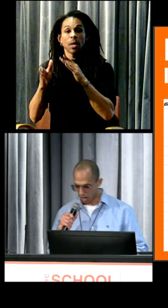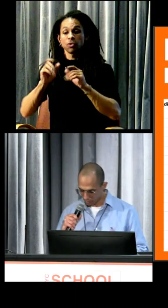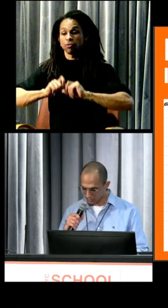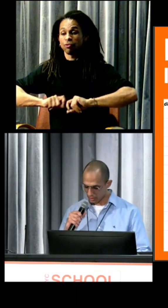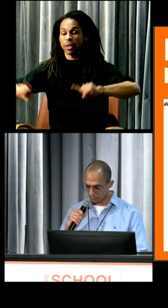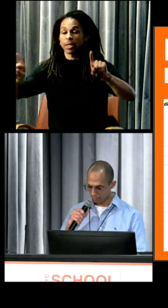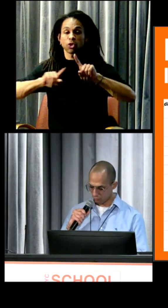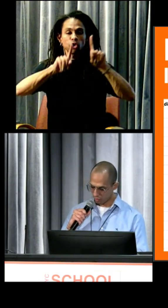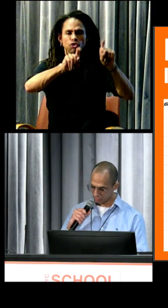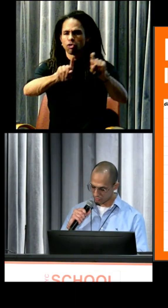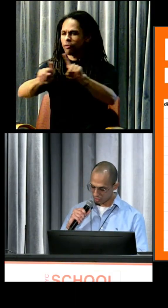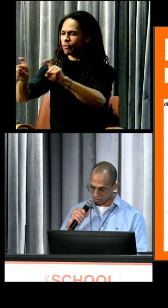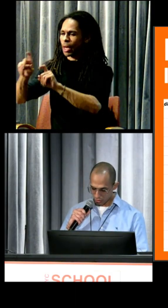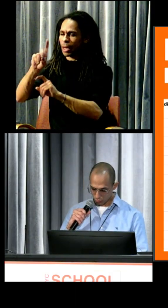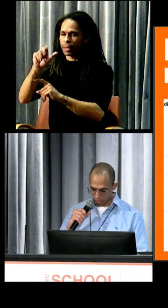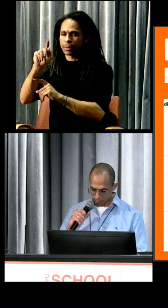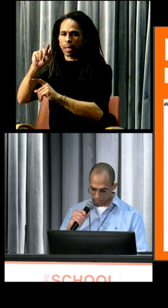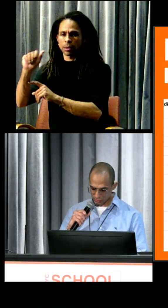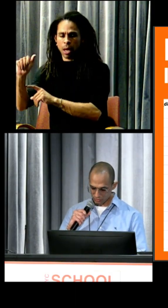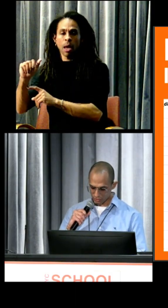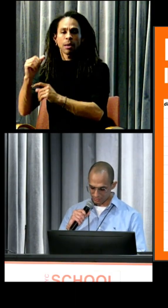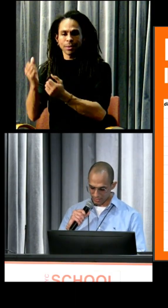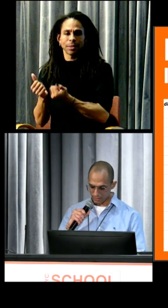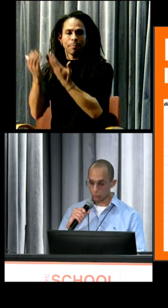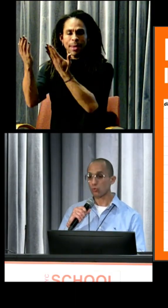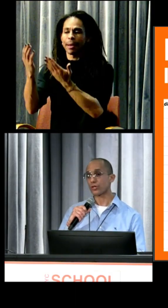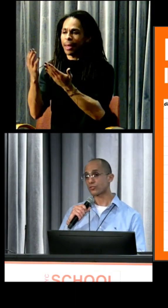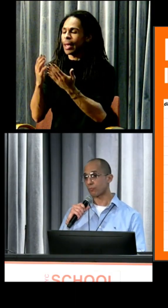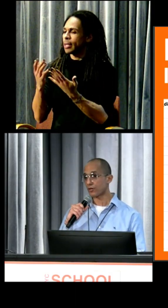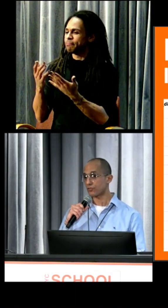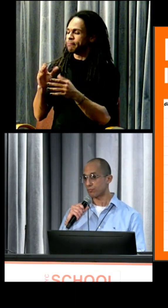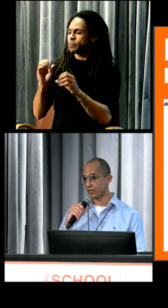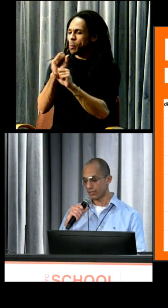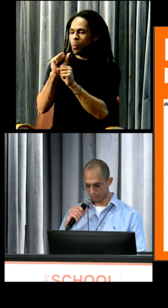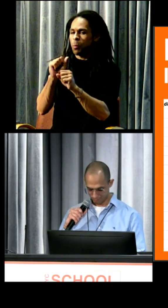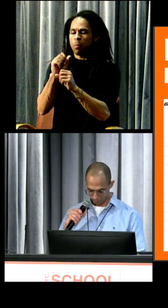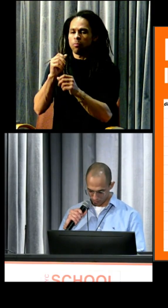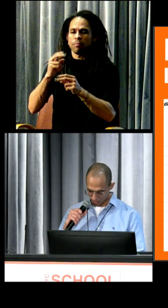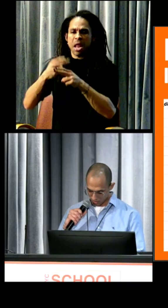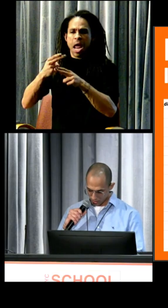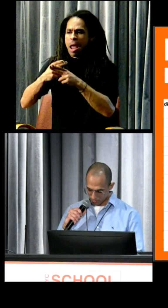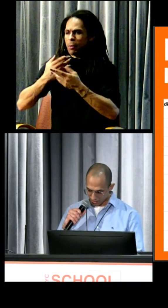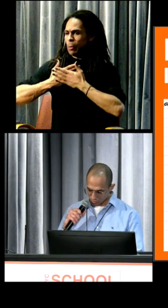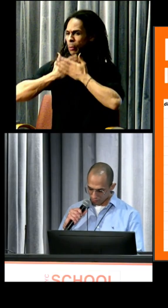ultimately, you know, we skipped some of the intermediate steps of our analyses, but, you know,